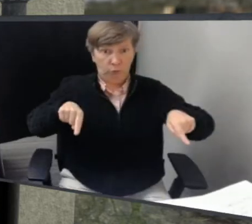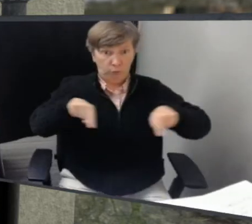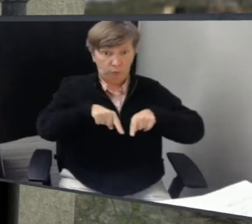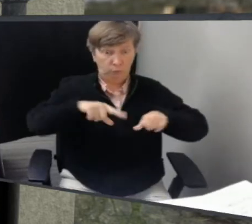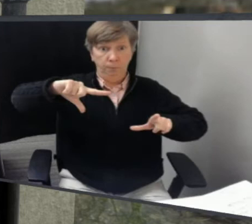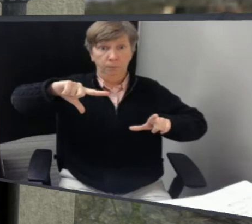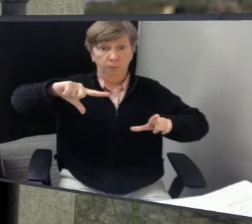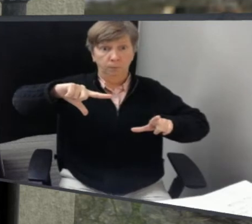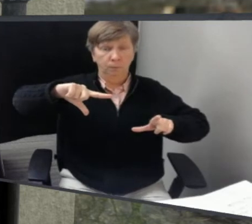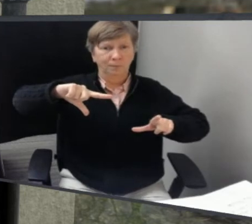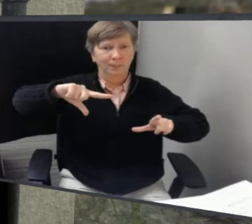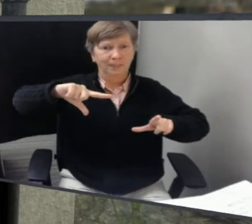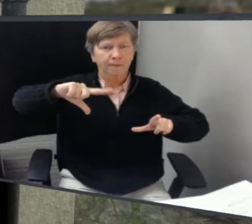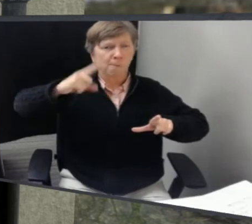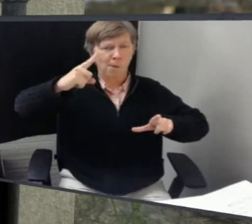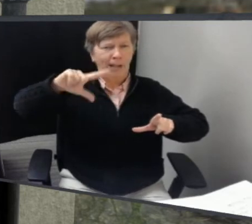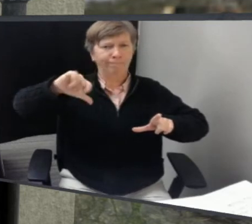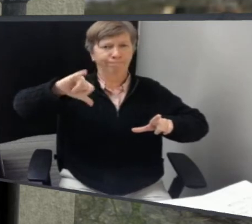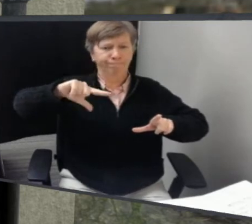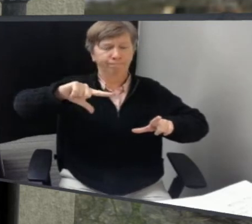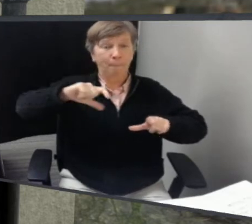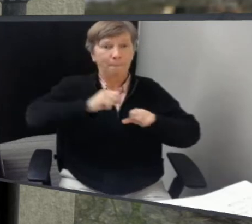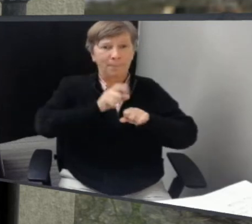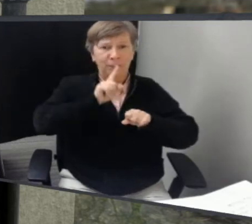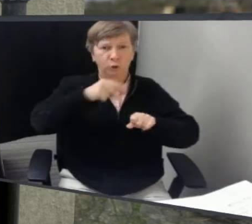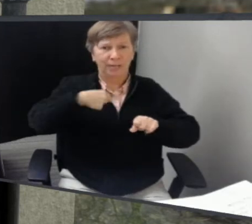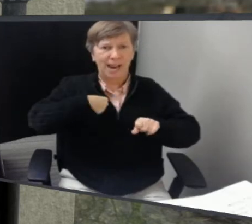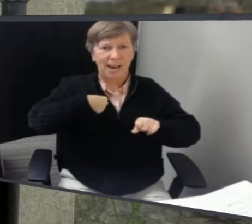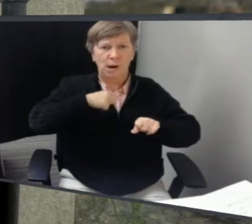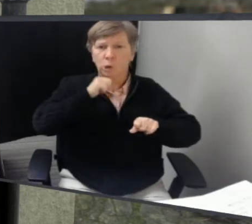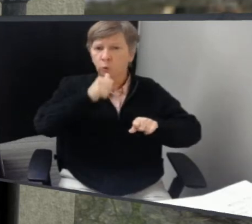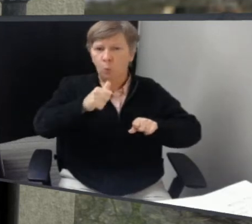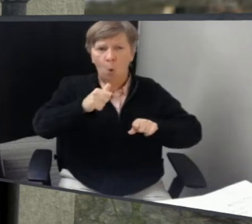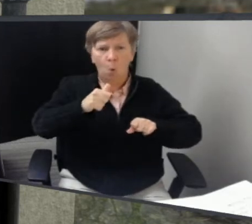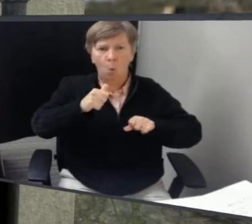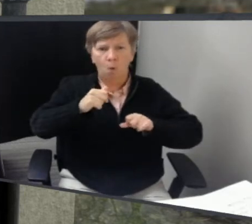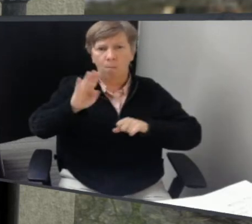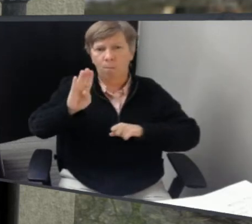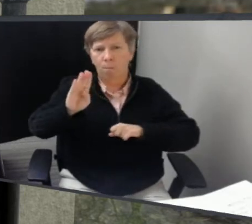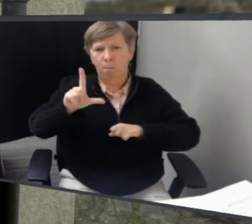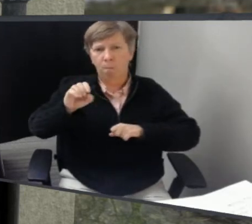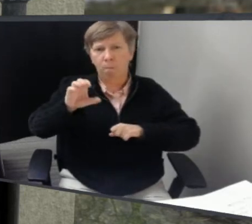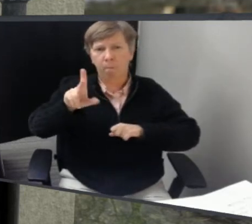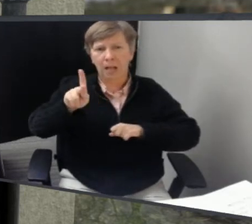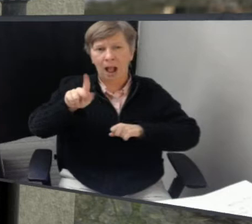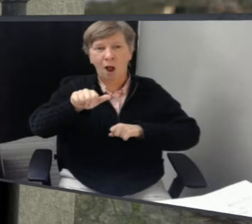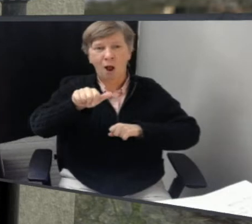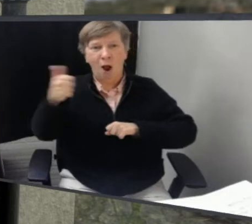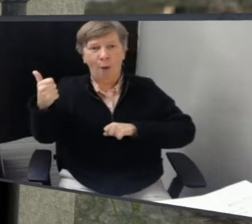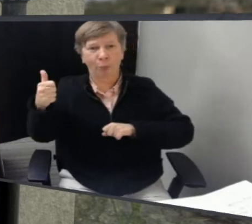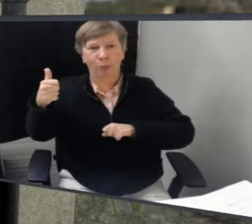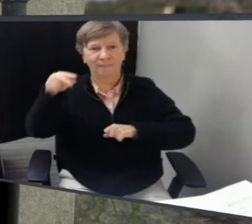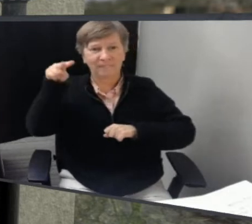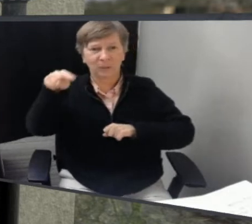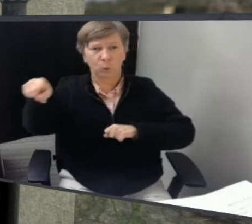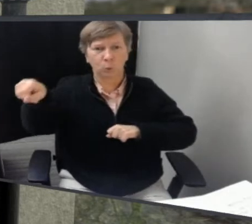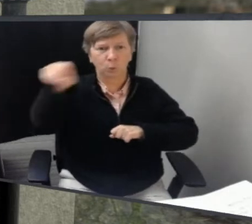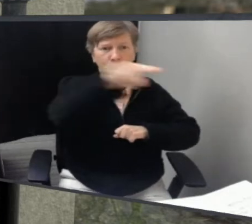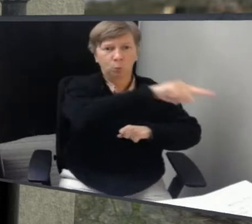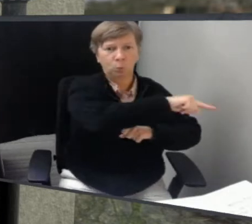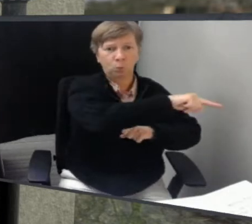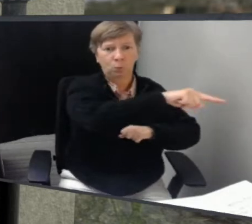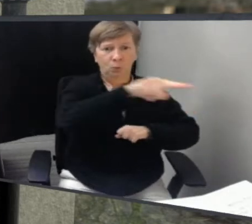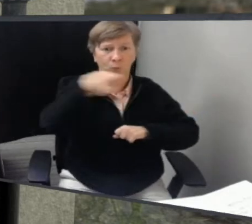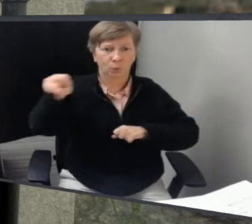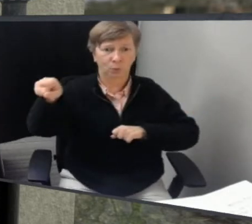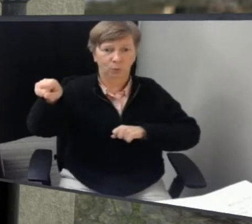Another thing that you see on this picture here of the Zoom screen, it's also to make sure that I don't